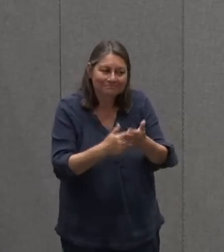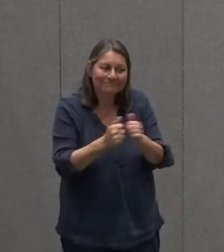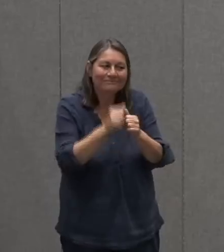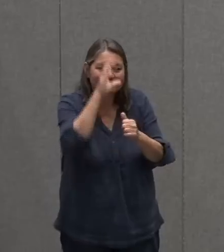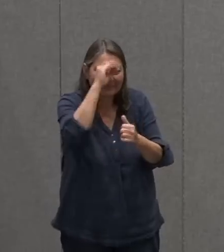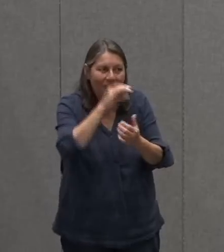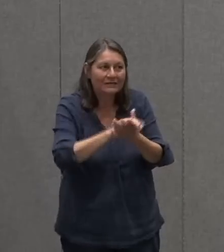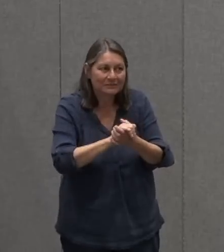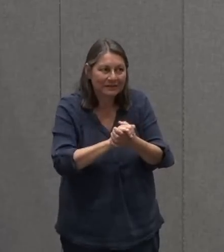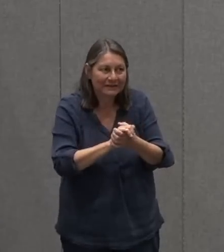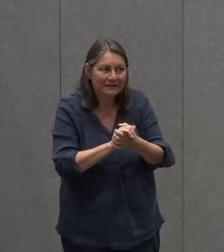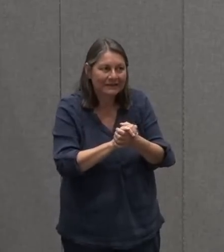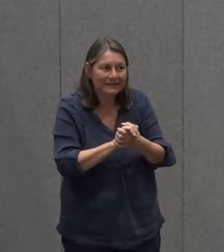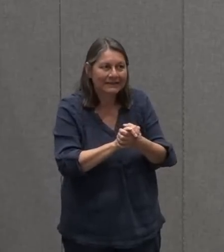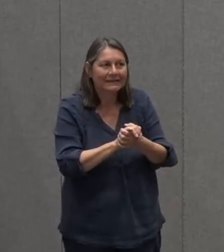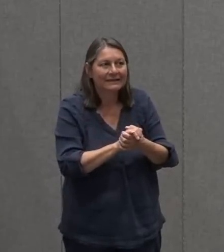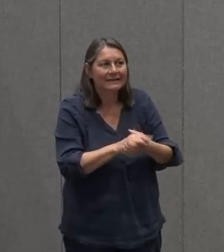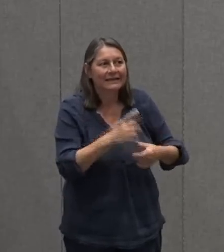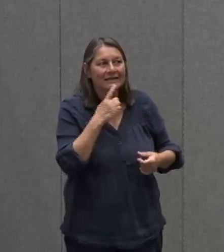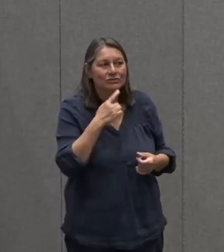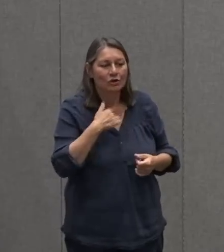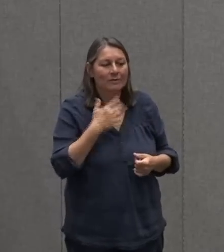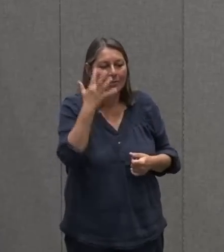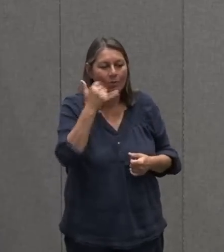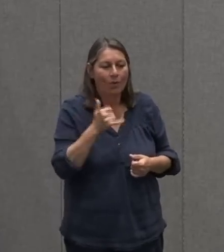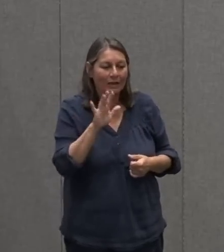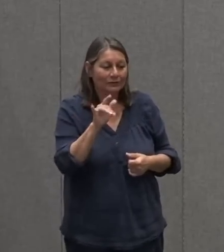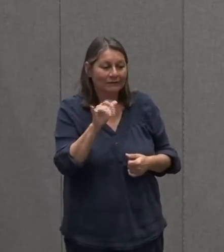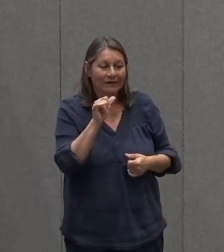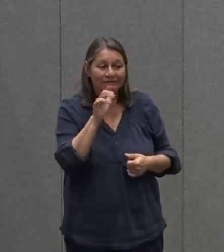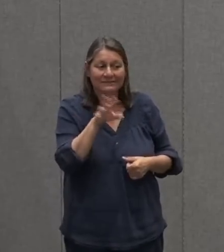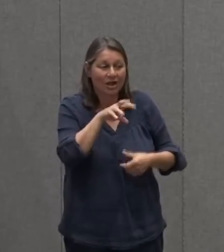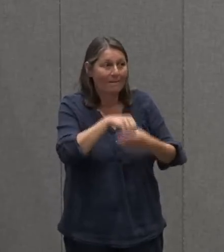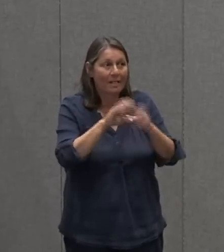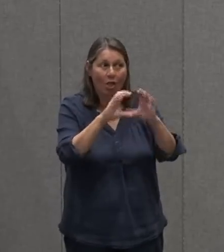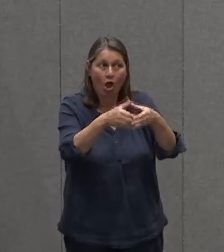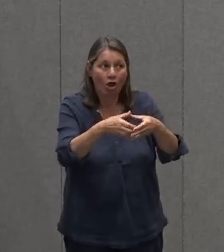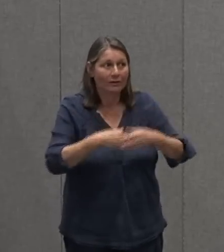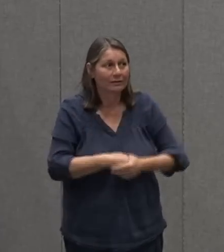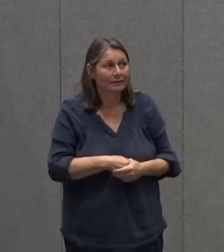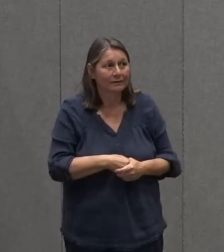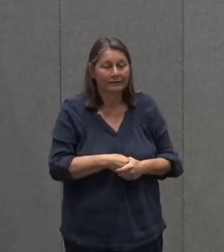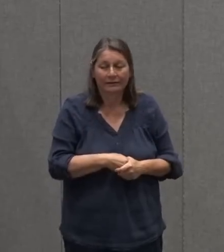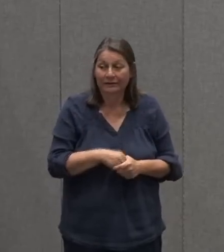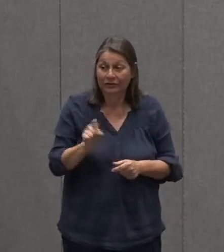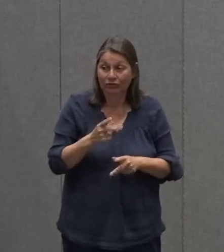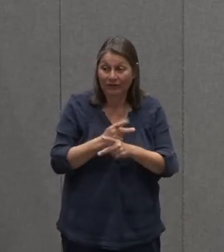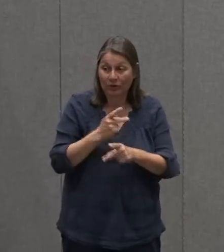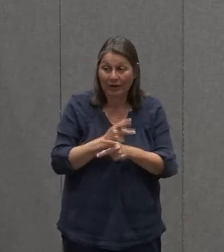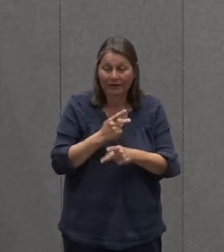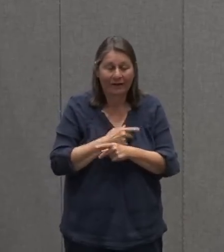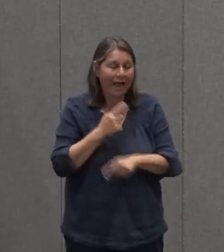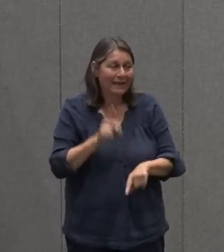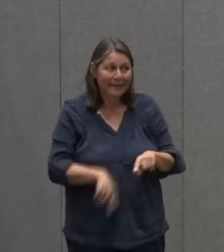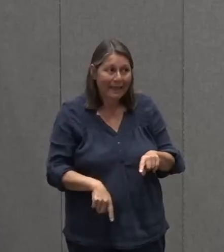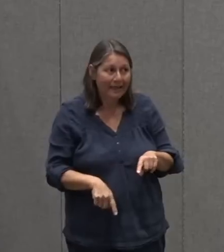He gave me some ways of why 25 doesn't belong. Did you figure one out? I didn't quite figure one out. But I actually thought of a different one